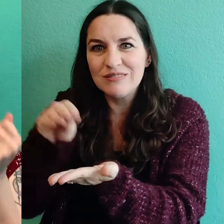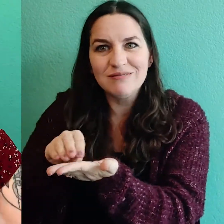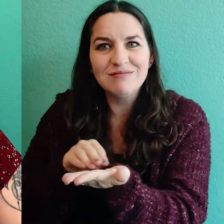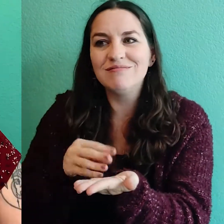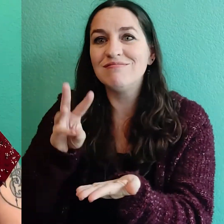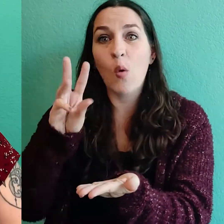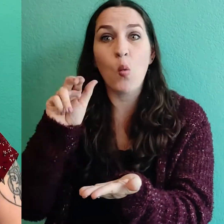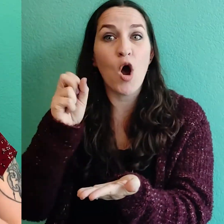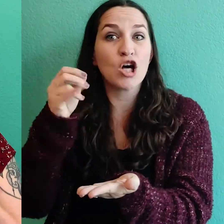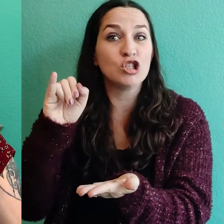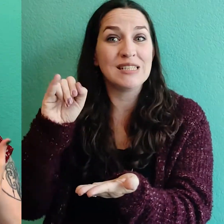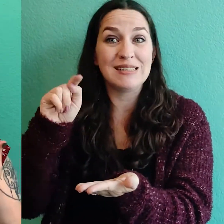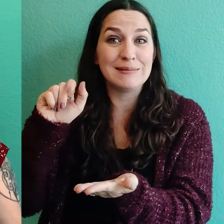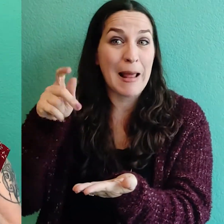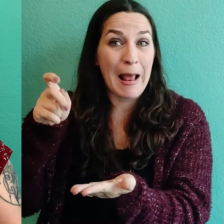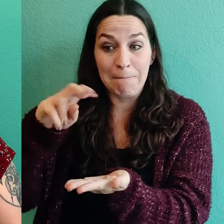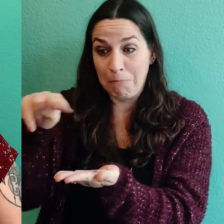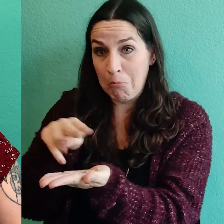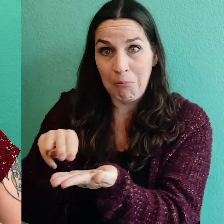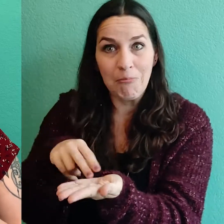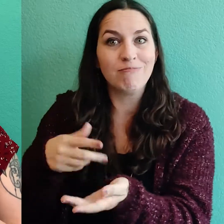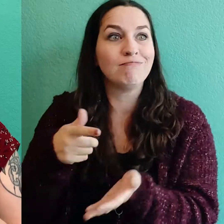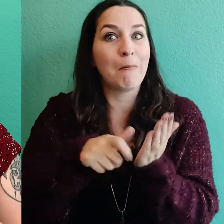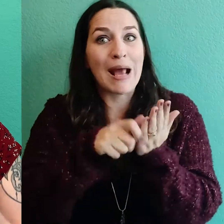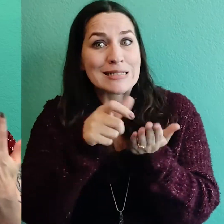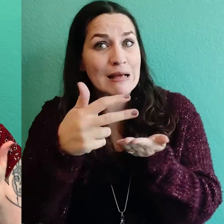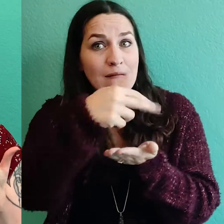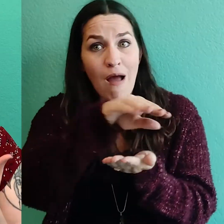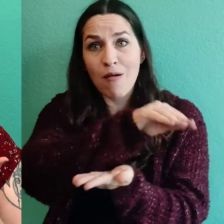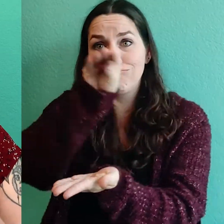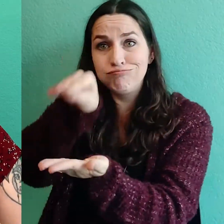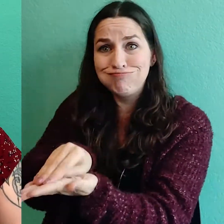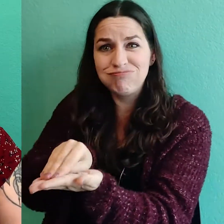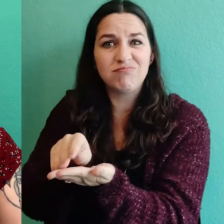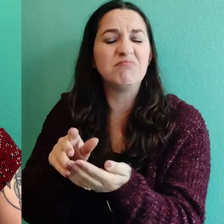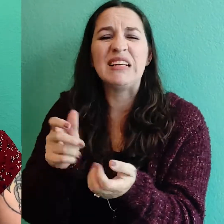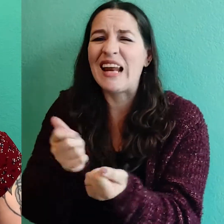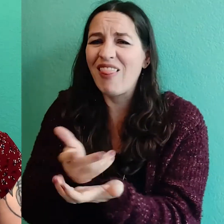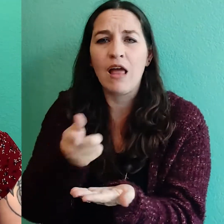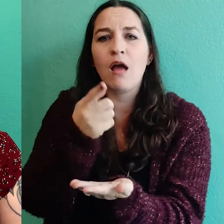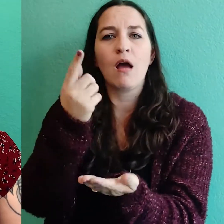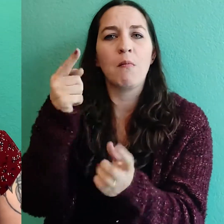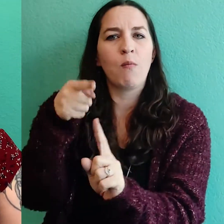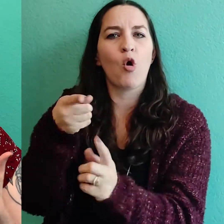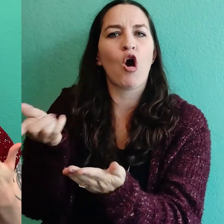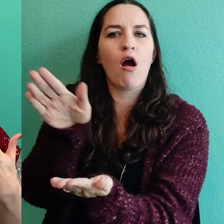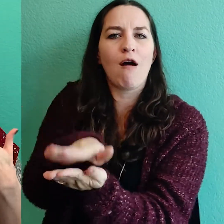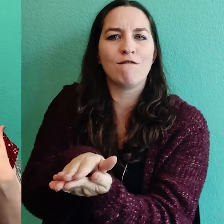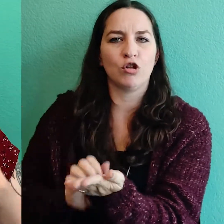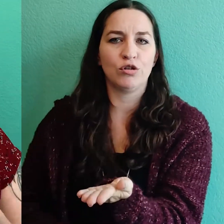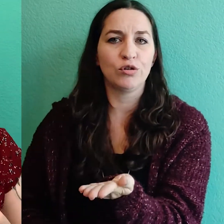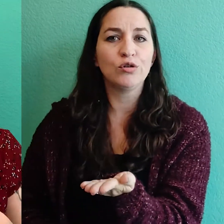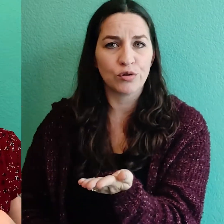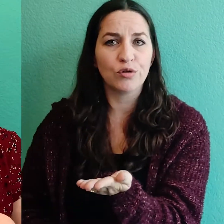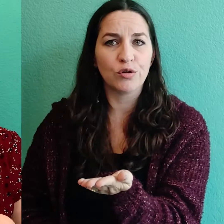Washi tape, with magazine cutouts, anything at all. Want you to just cover that up. In that exercise,